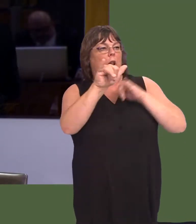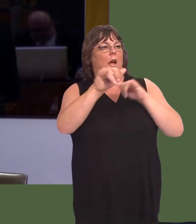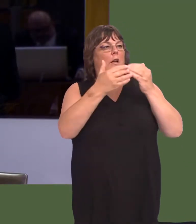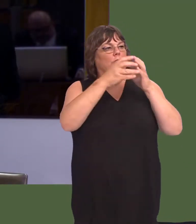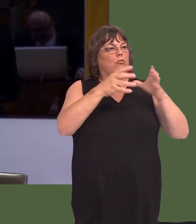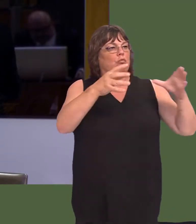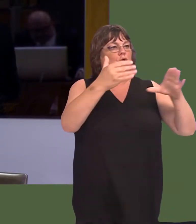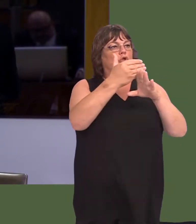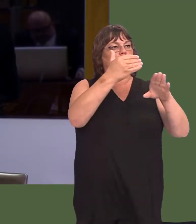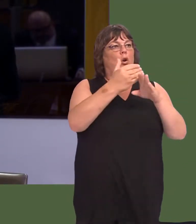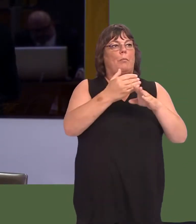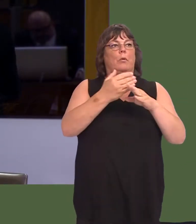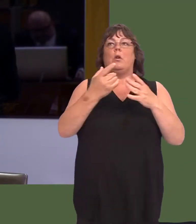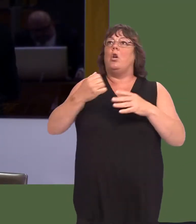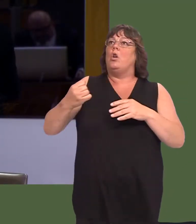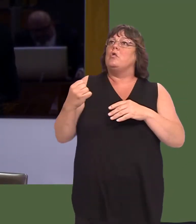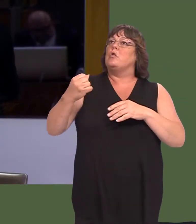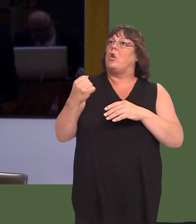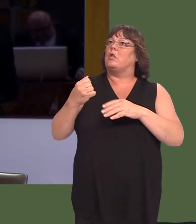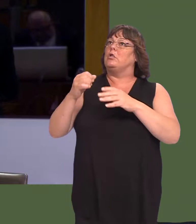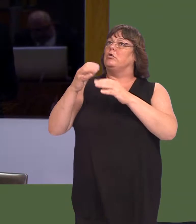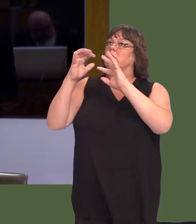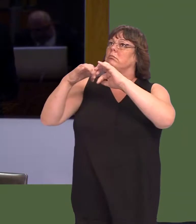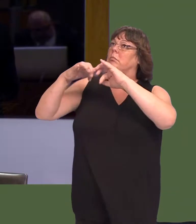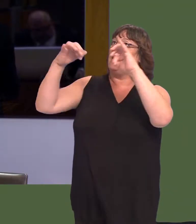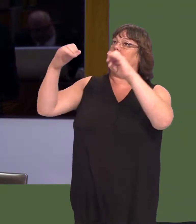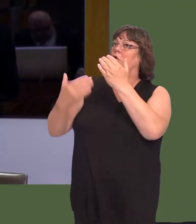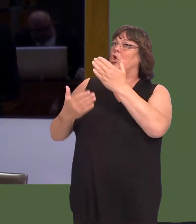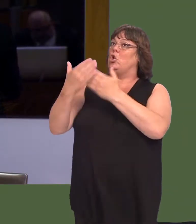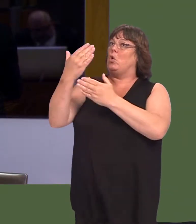Given the Scottish Government has now used its newly devolved power and brought in its